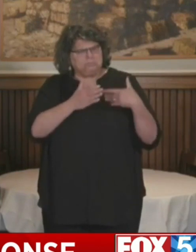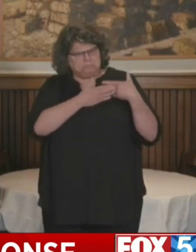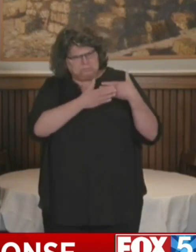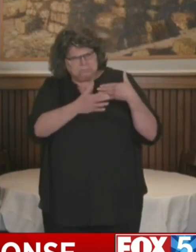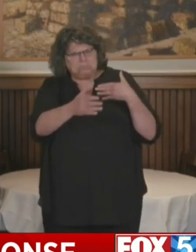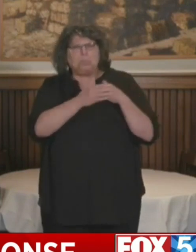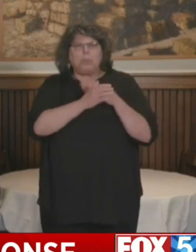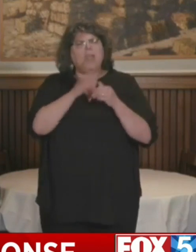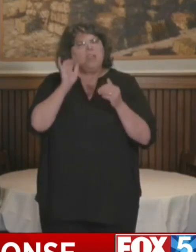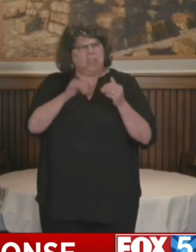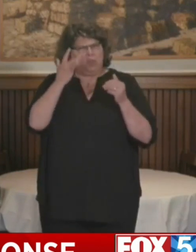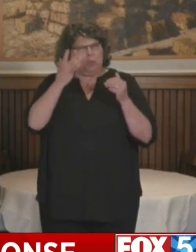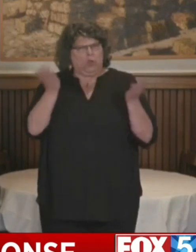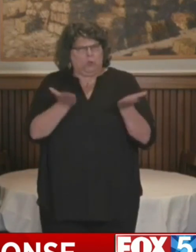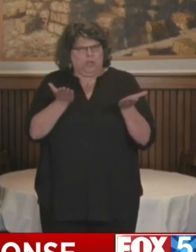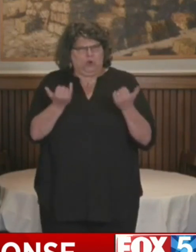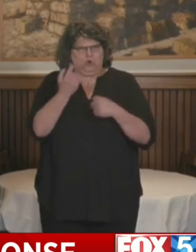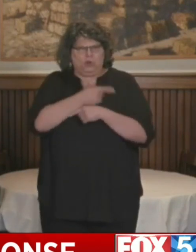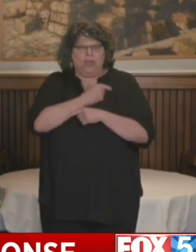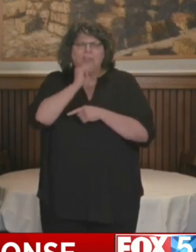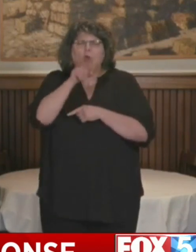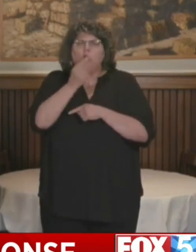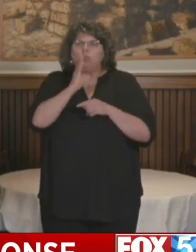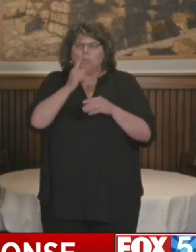OUR ICY USE ALL OF THOSE VERY